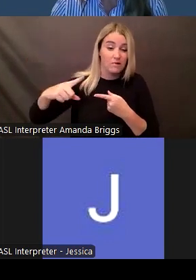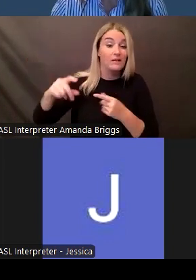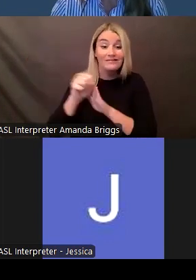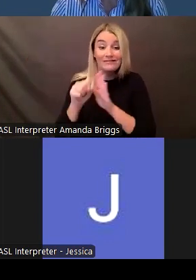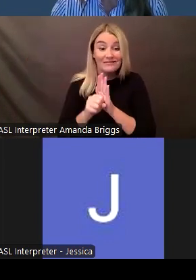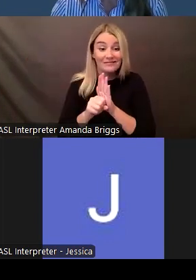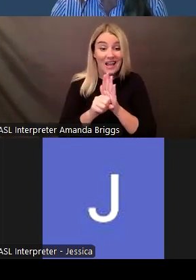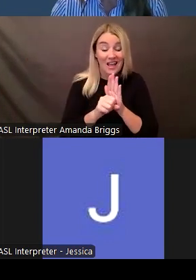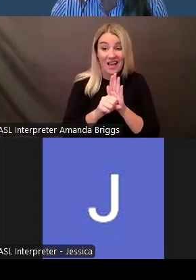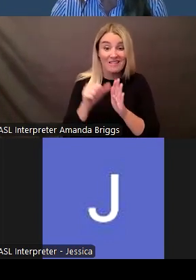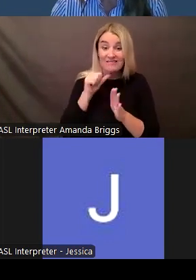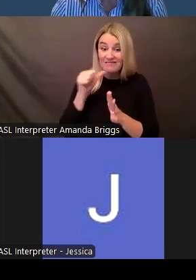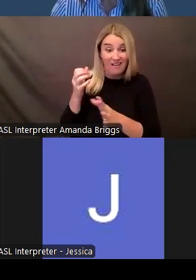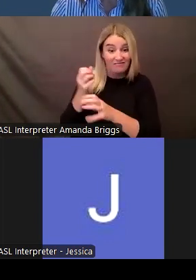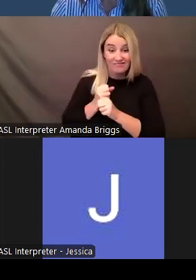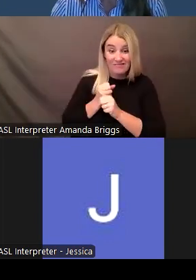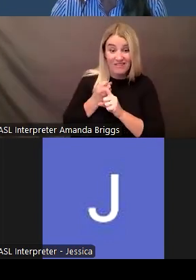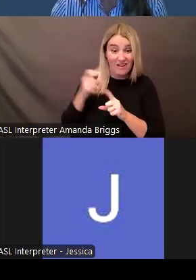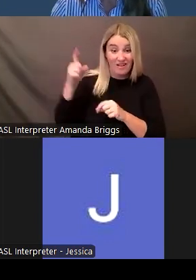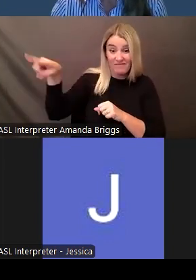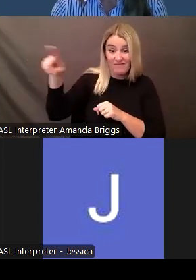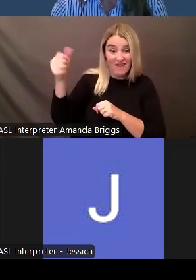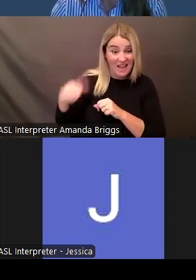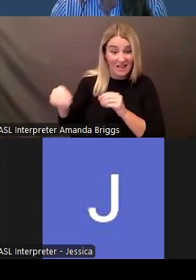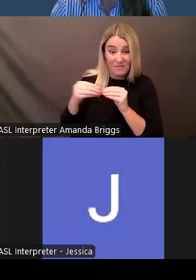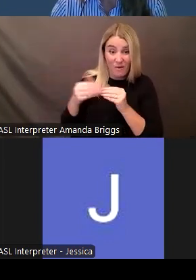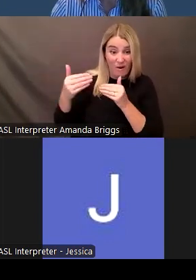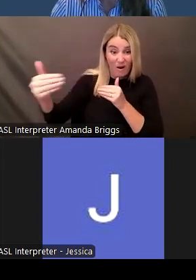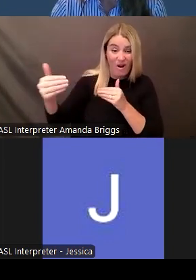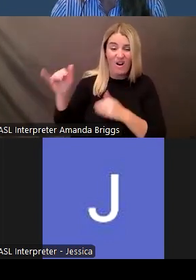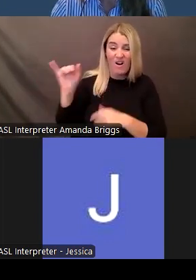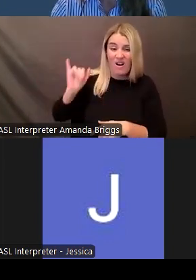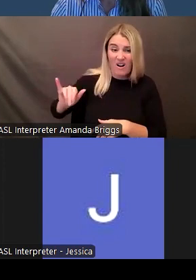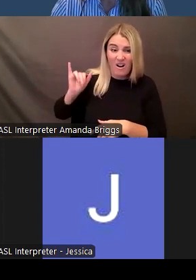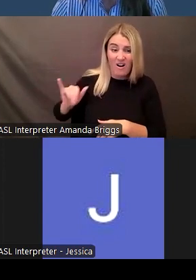to be getting from the federal government to make up our overall state budget.